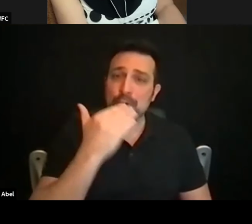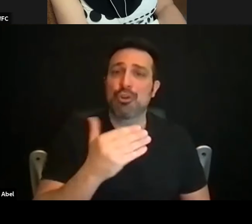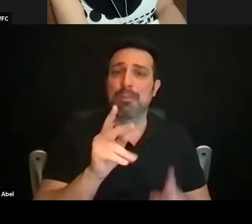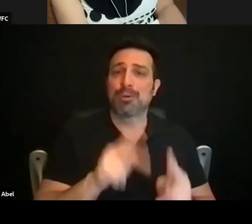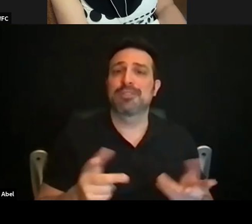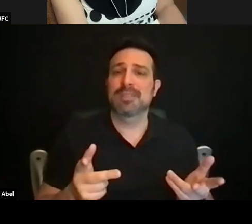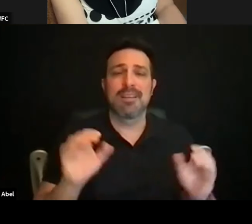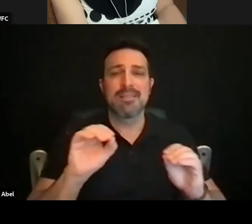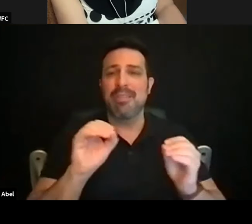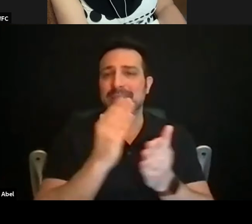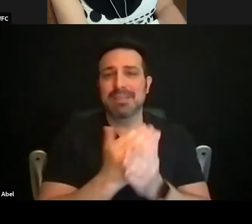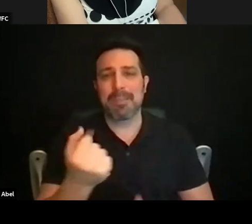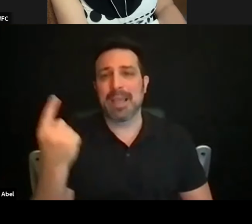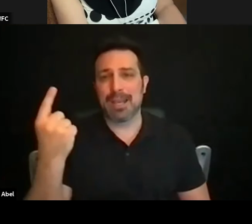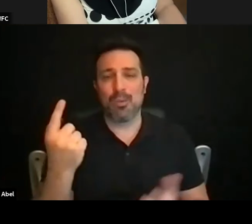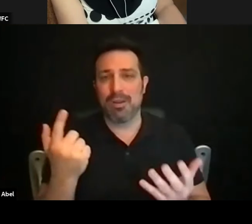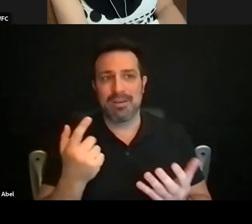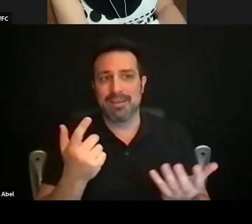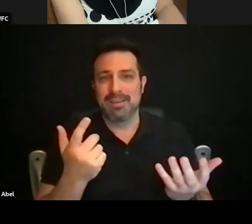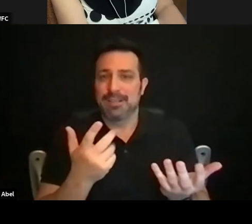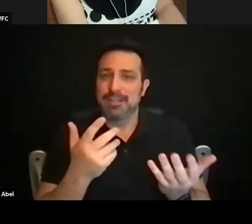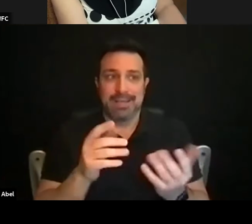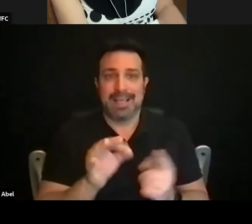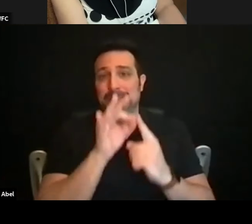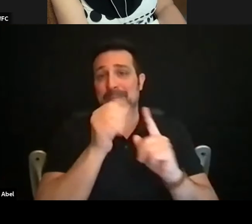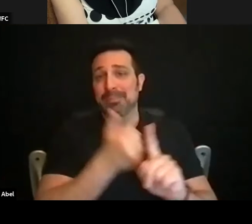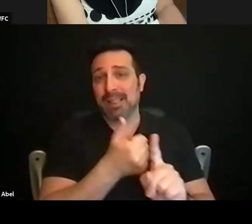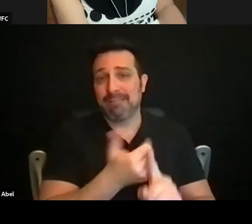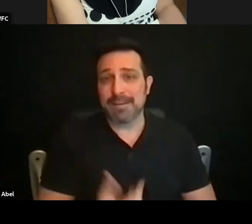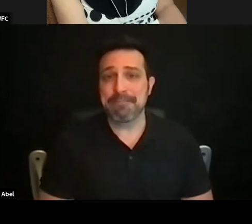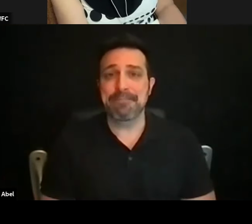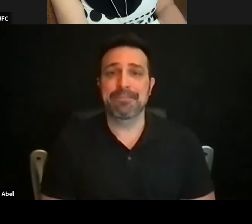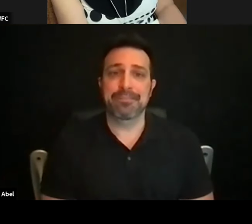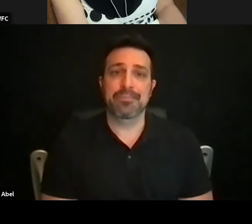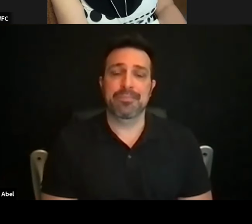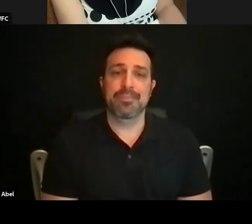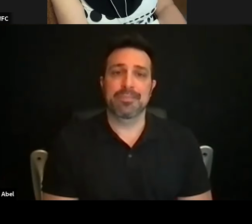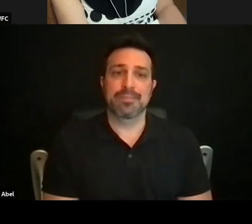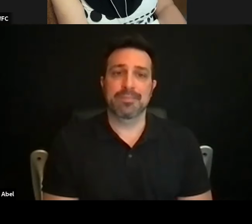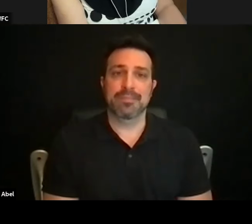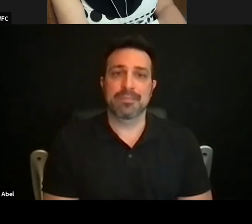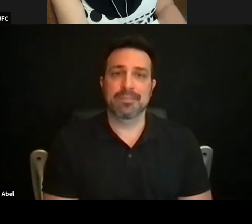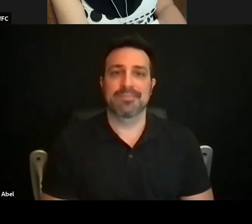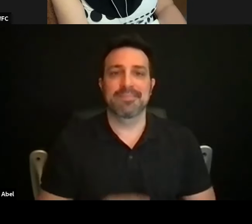go do that. If you think that that's what your morals are telling you to do, just go do it. Be that